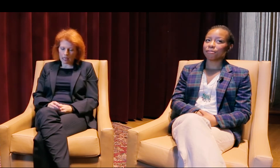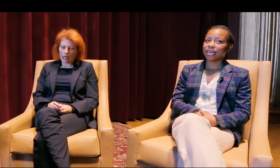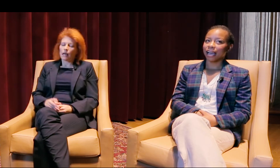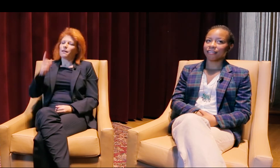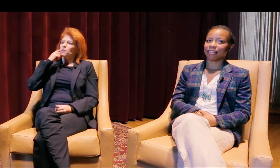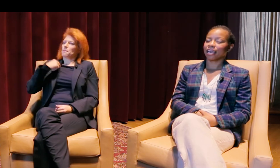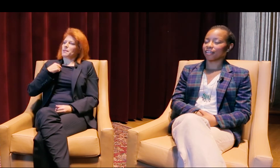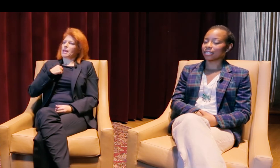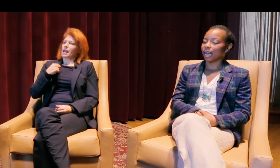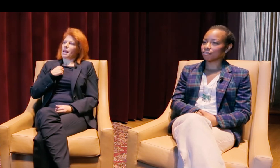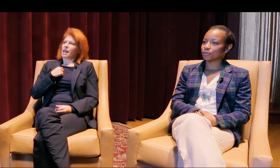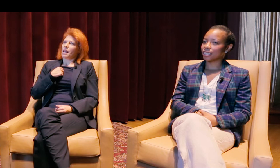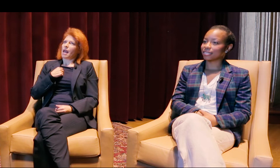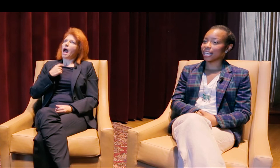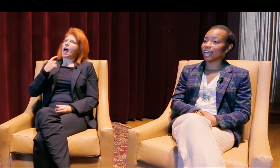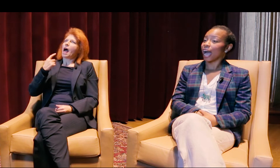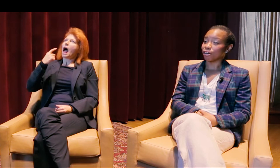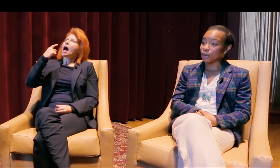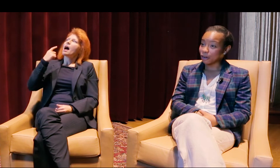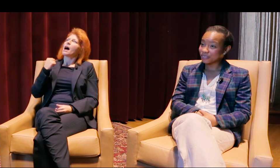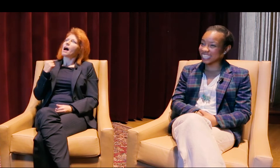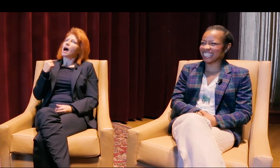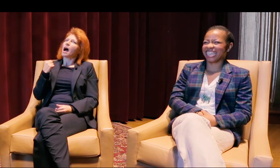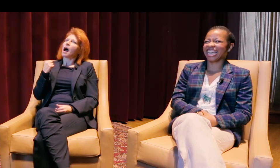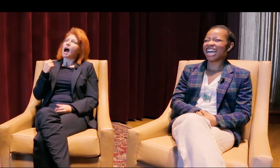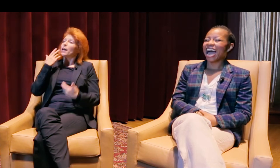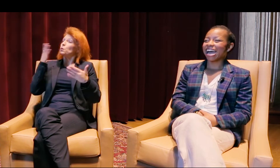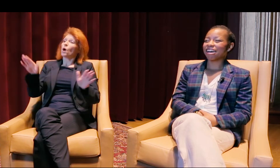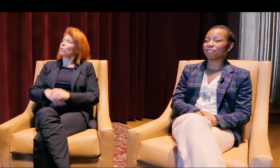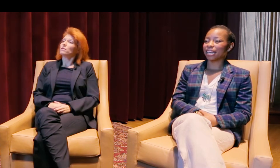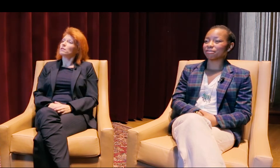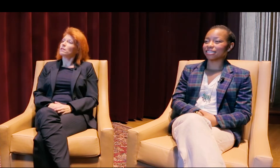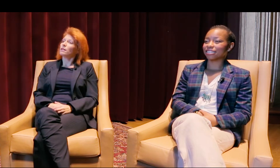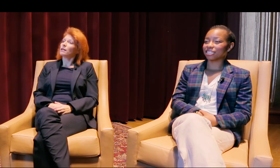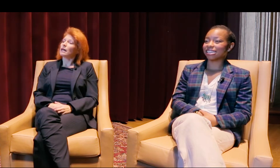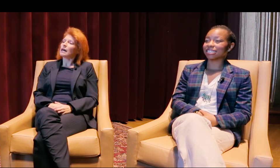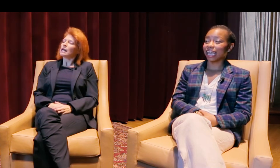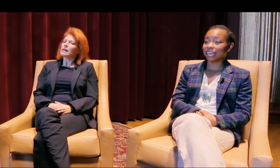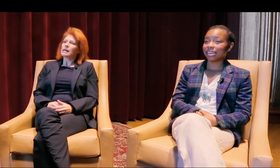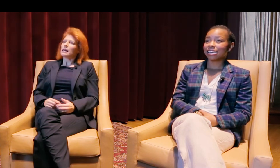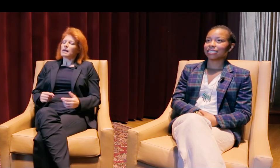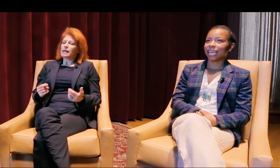for me, I think I've gotten comfortable in saying I don't know . I have been able to just take,